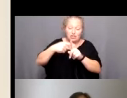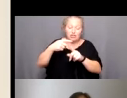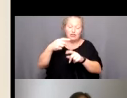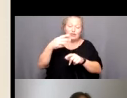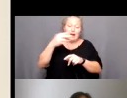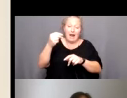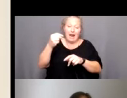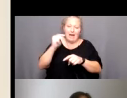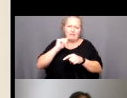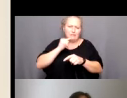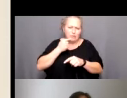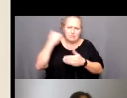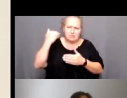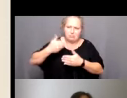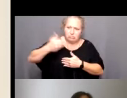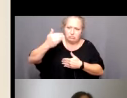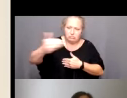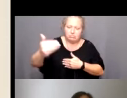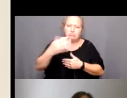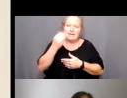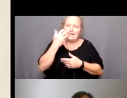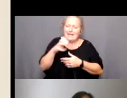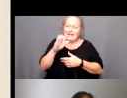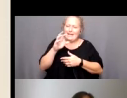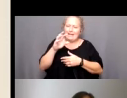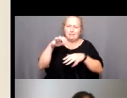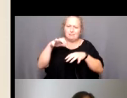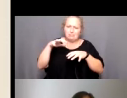well as the frequency and intensity of heat waves, and both of these changes place